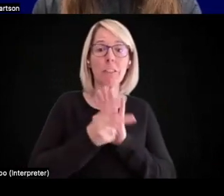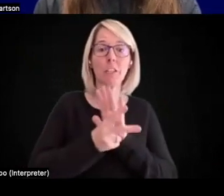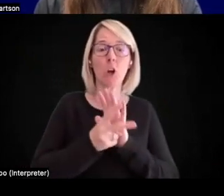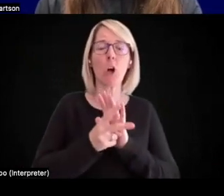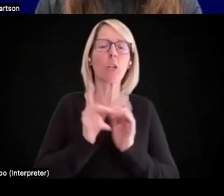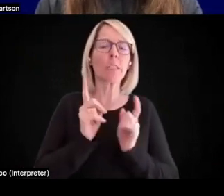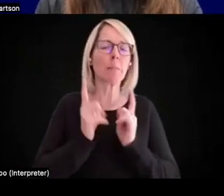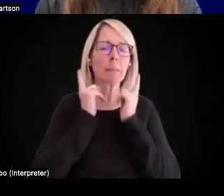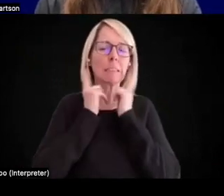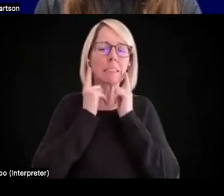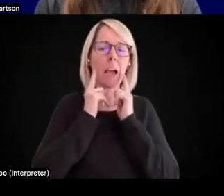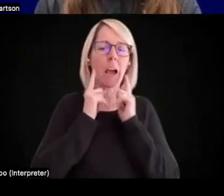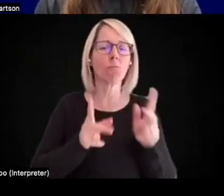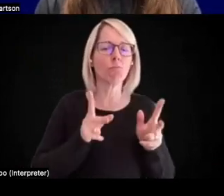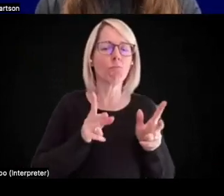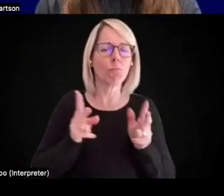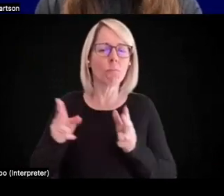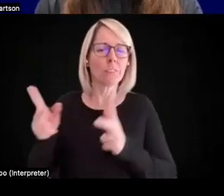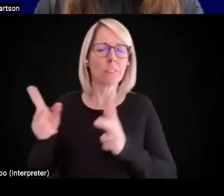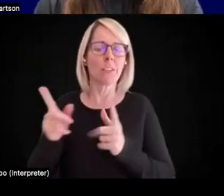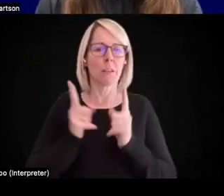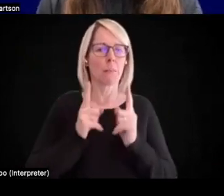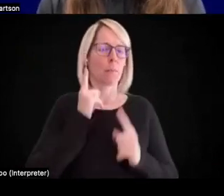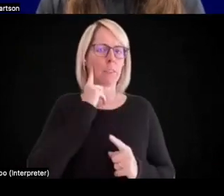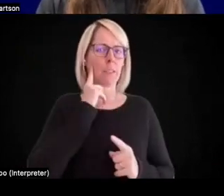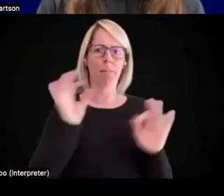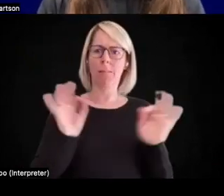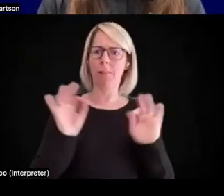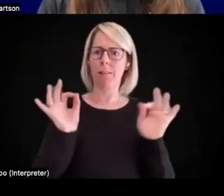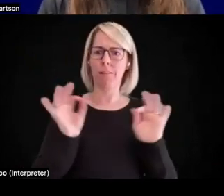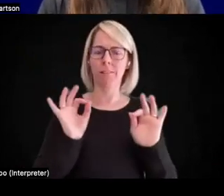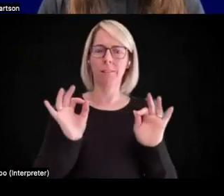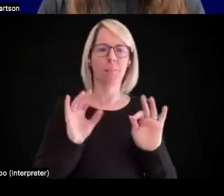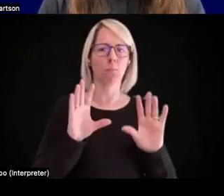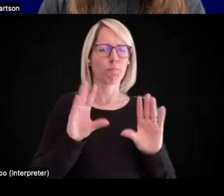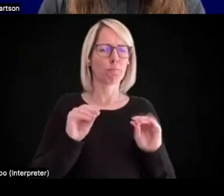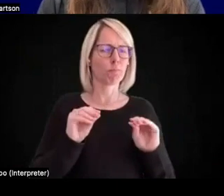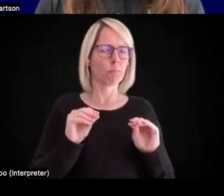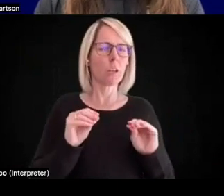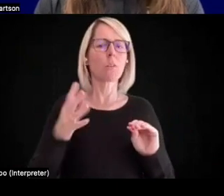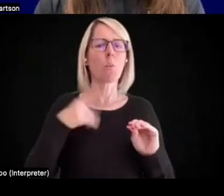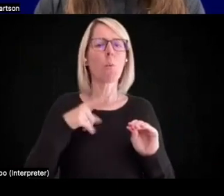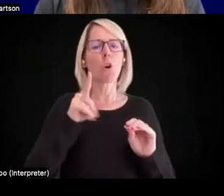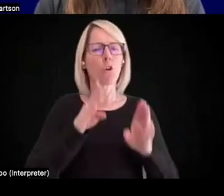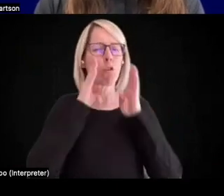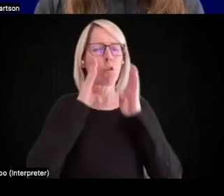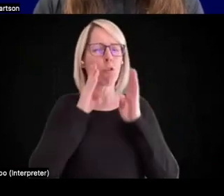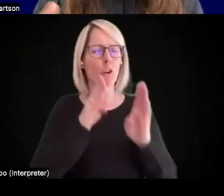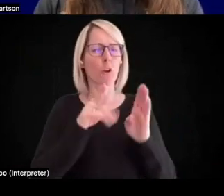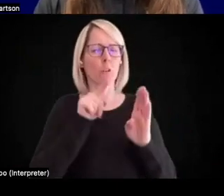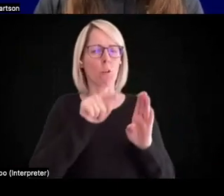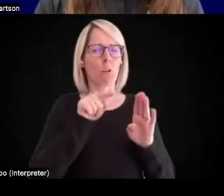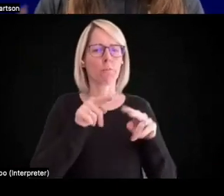so that's why some of the sound disappears at the time so that you can focus on the movement,